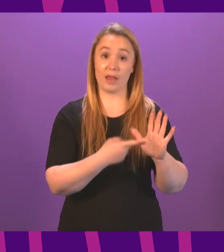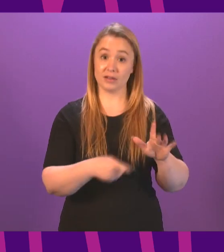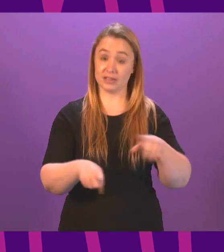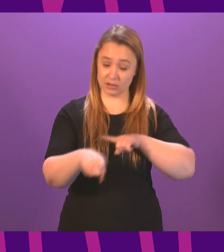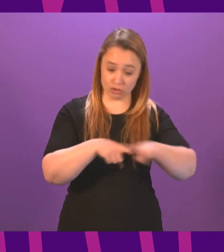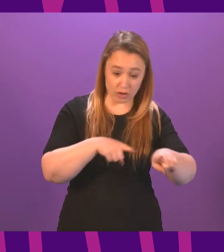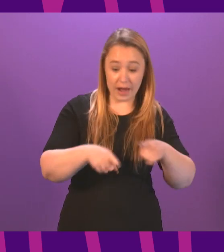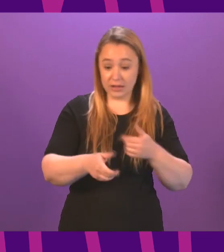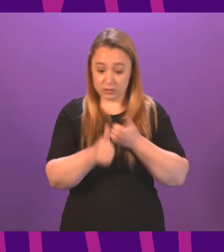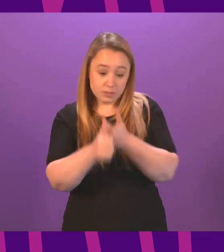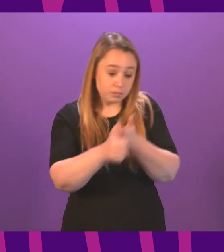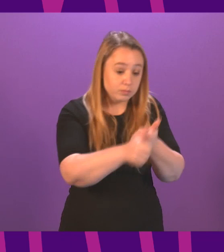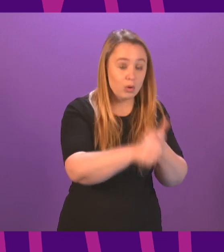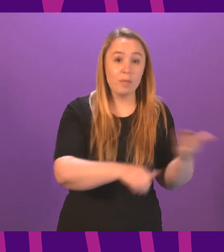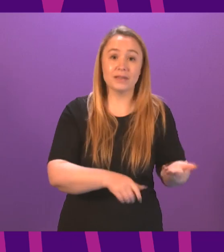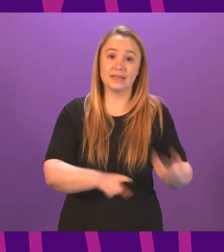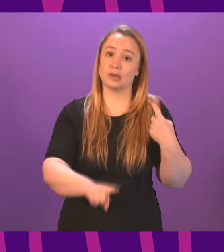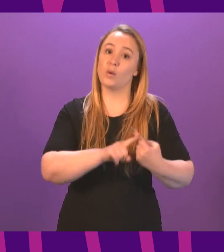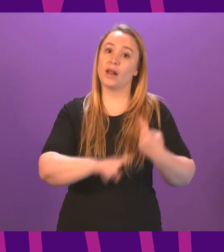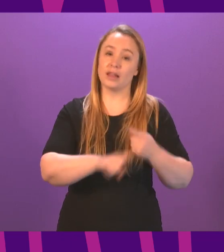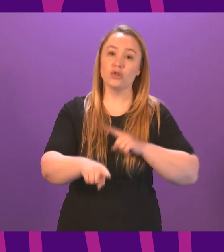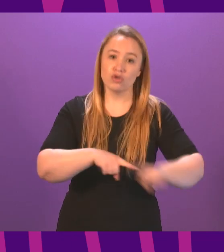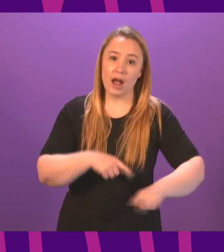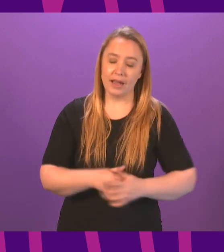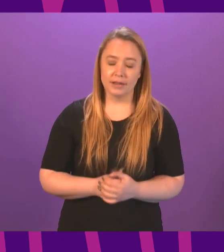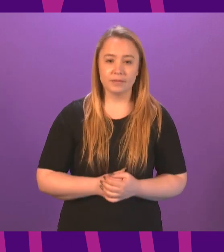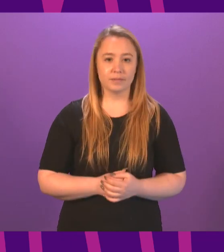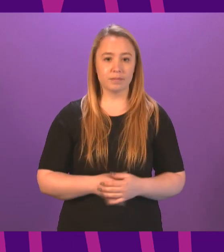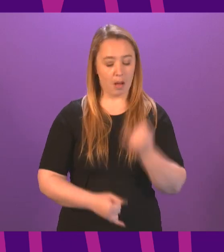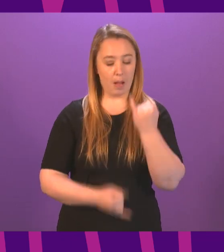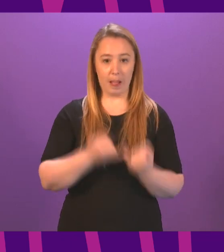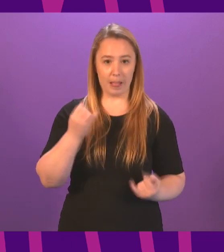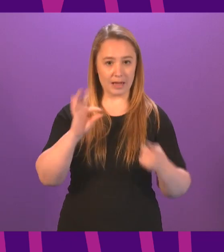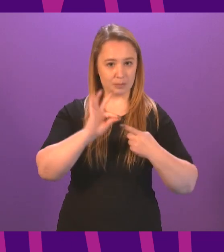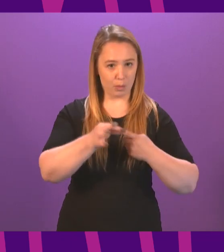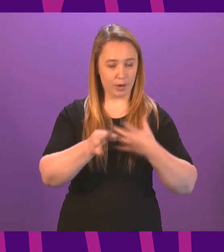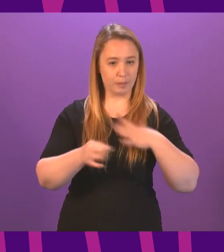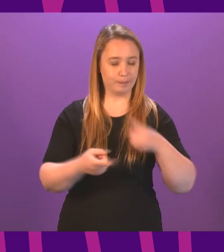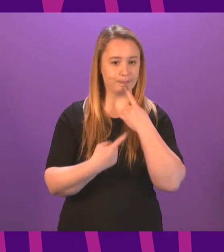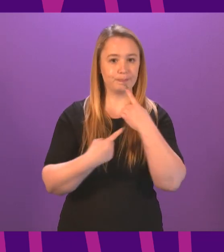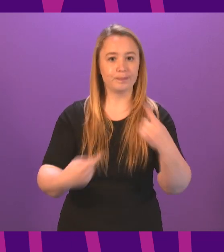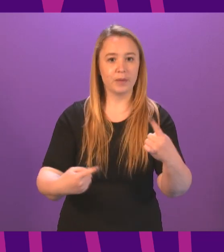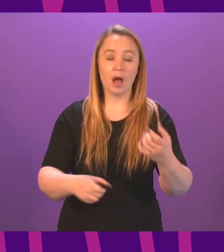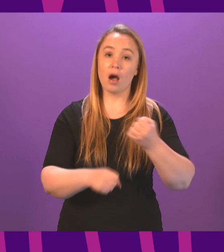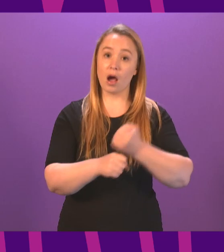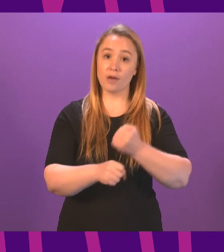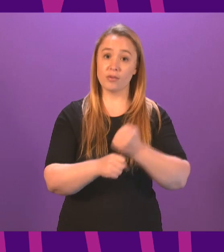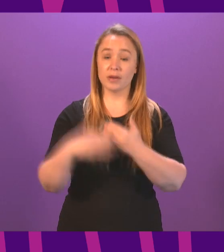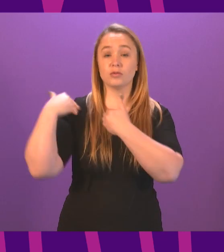Government has a big responsibility to ensure that we support businesses, but nothing that